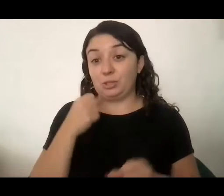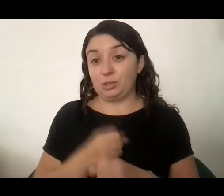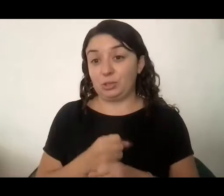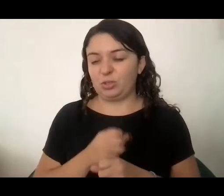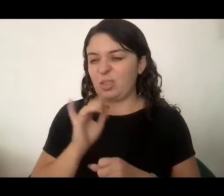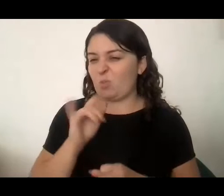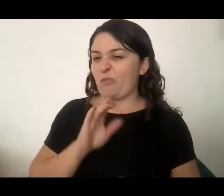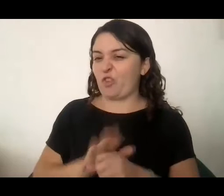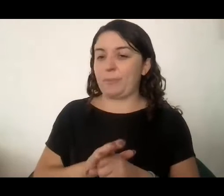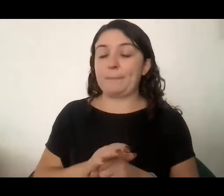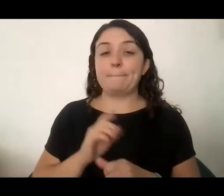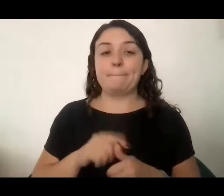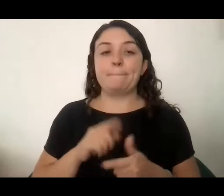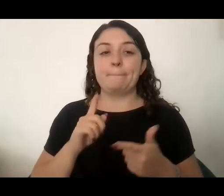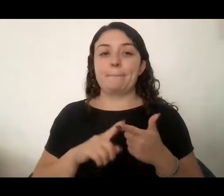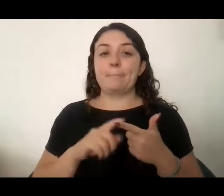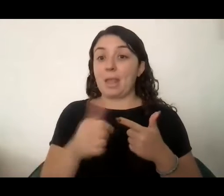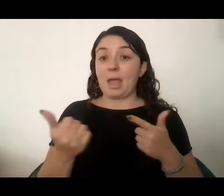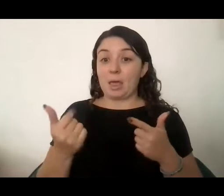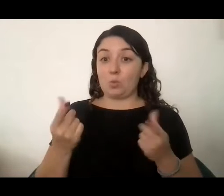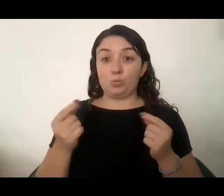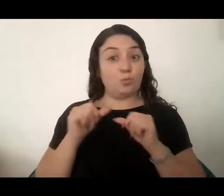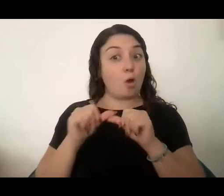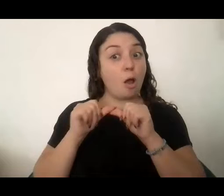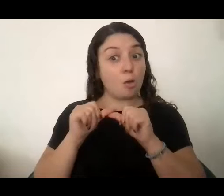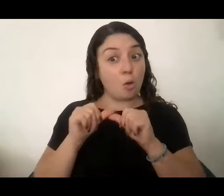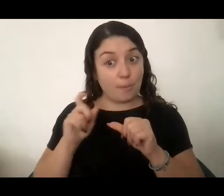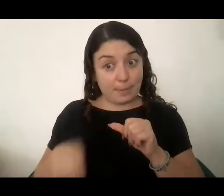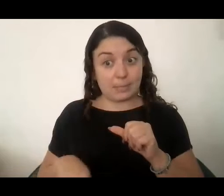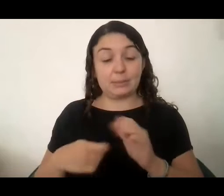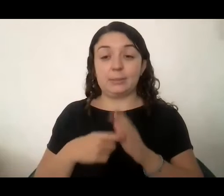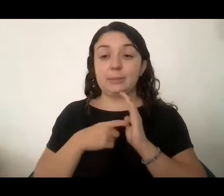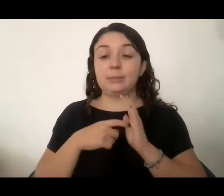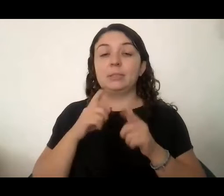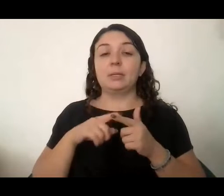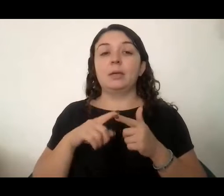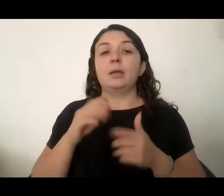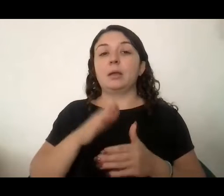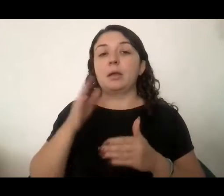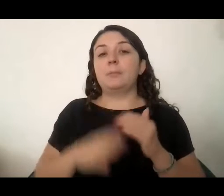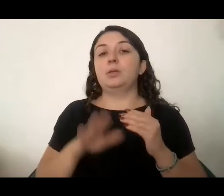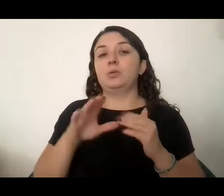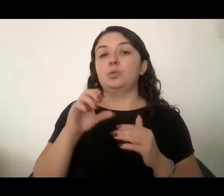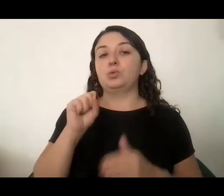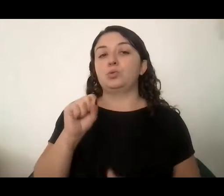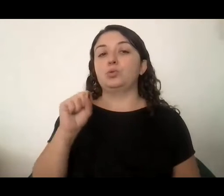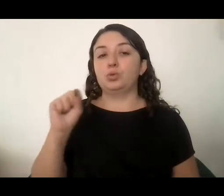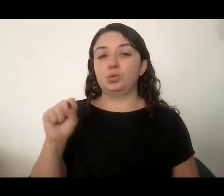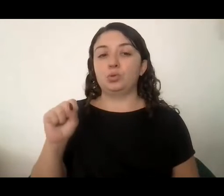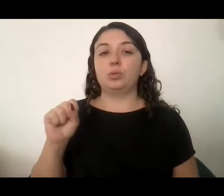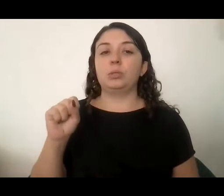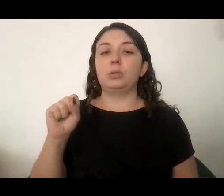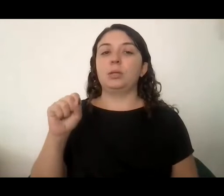The second ongoing activity is to complete the Social Security work activity report,